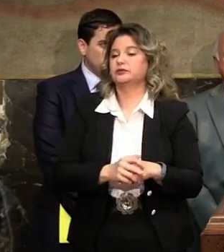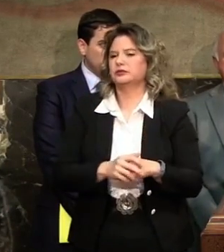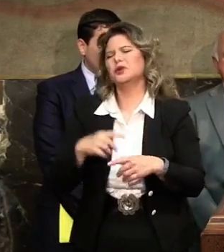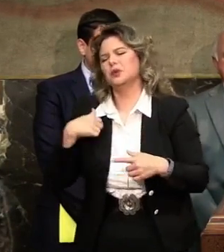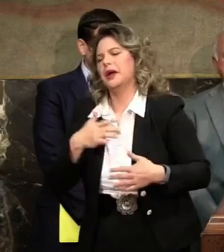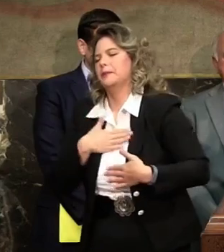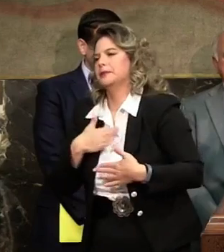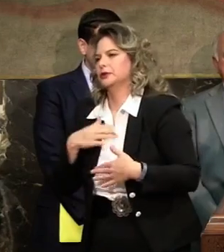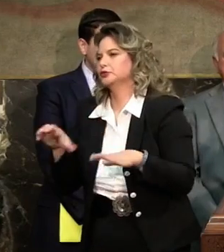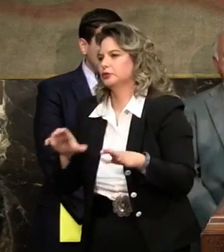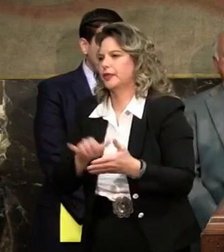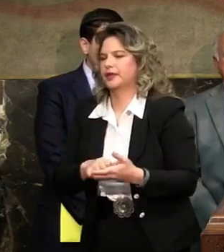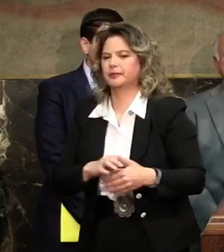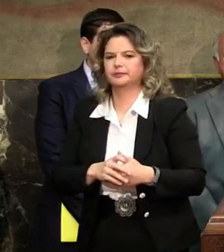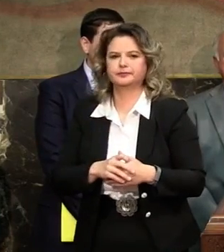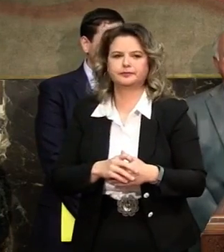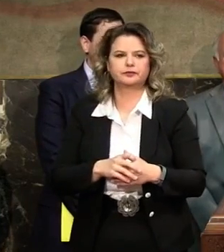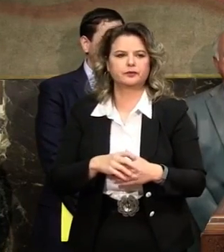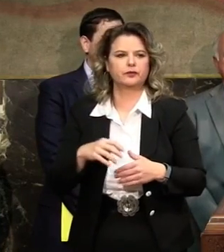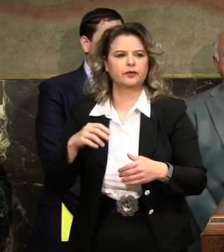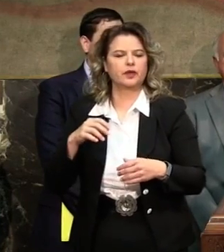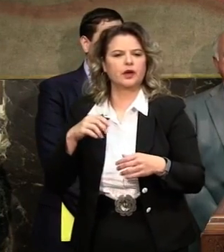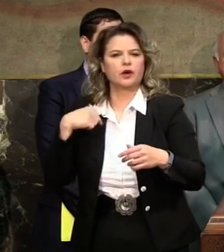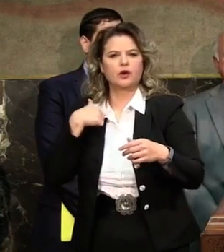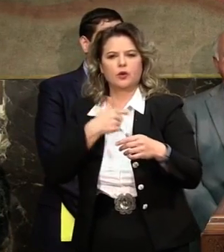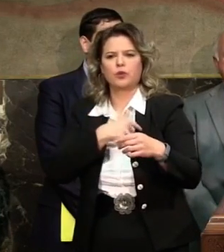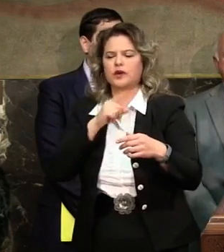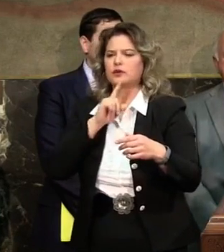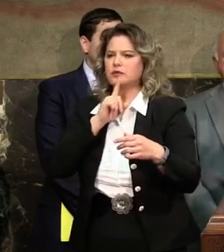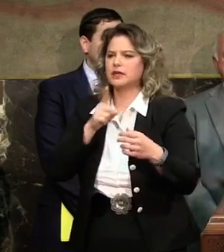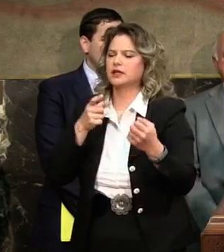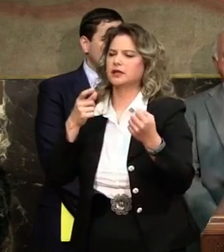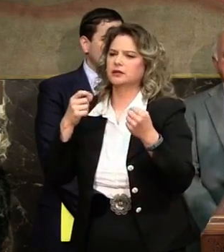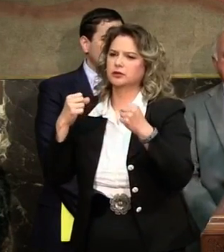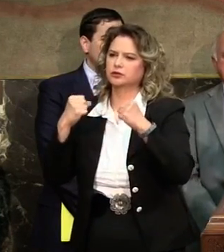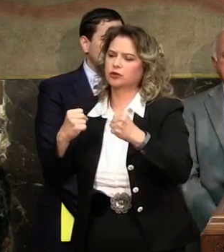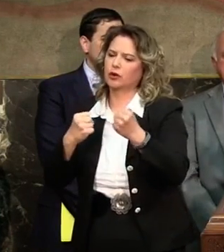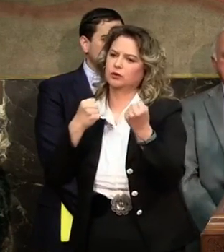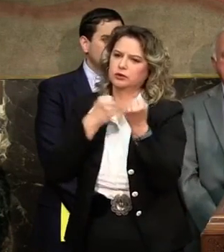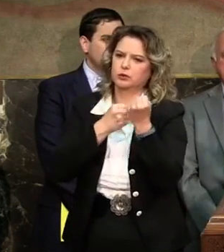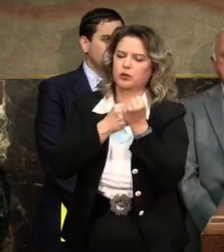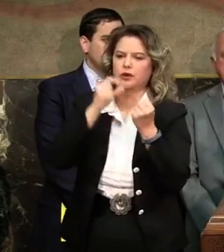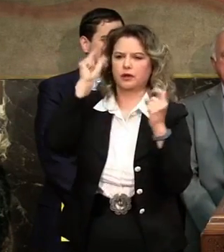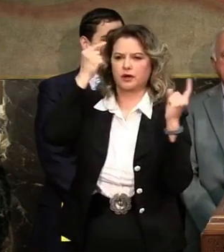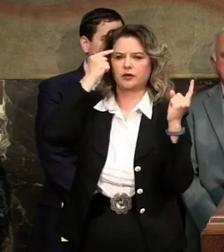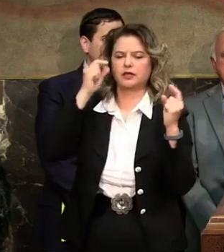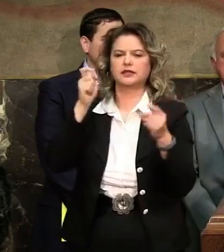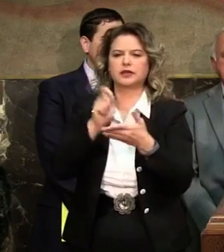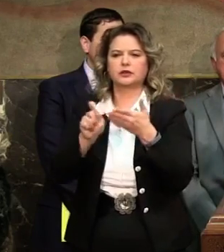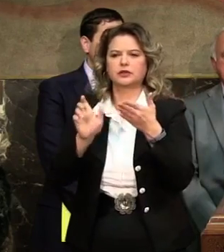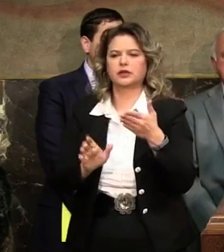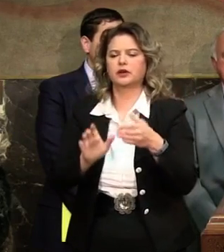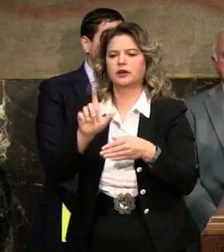affirm in supporting the governor secretary Loblaw and the legislature in